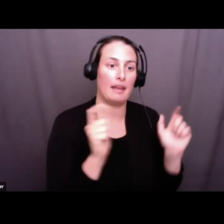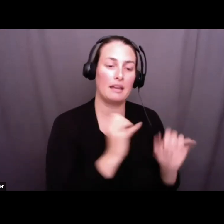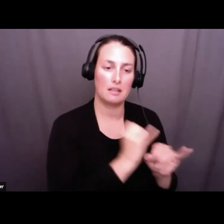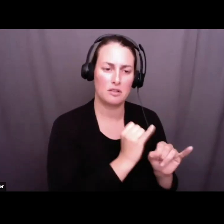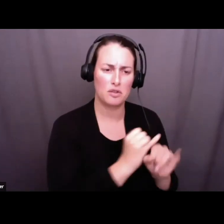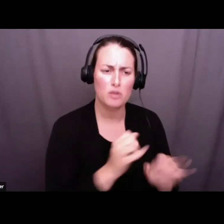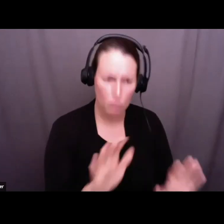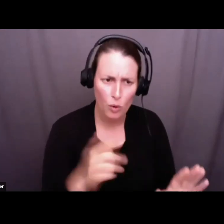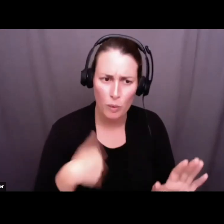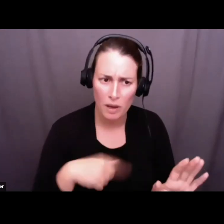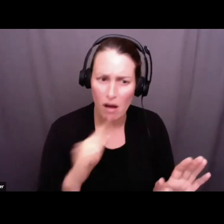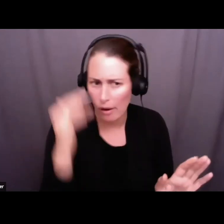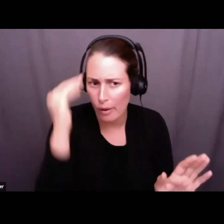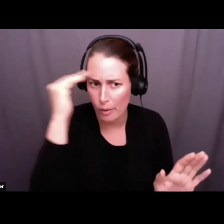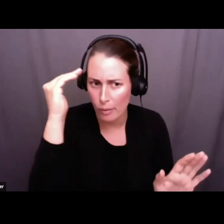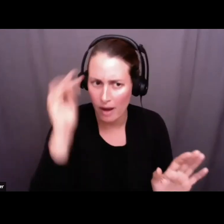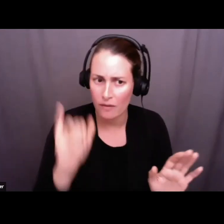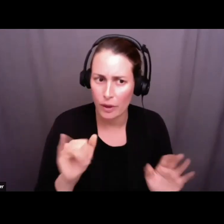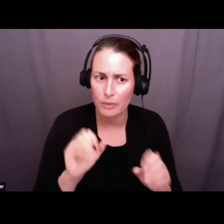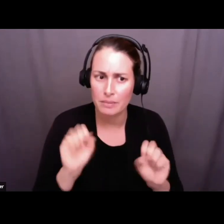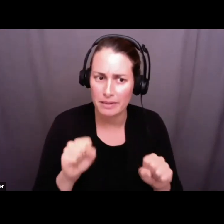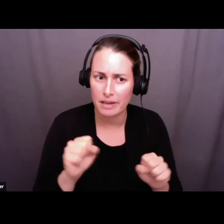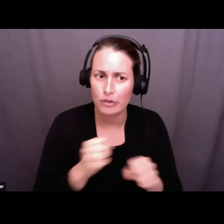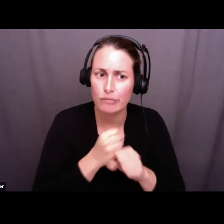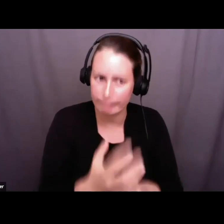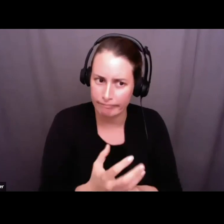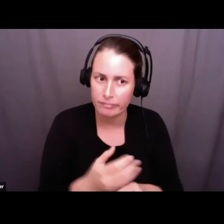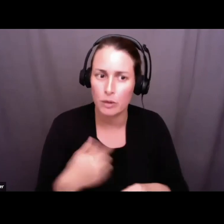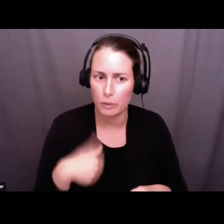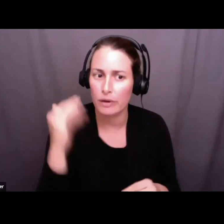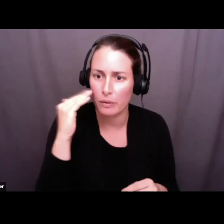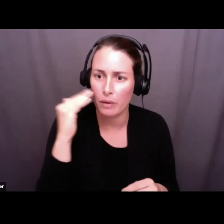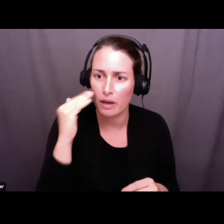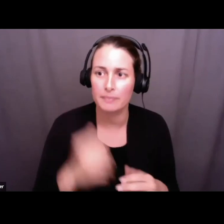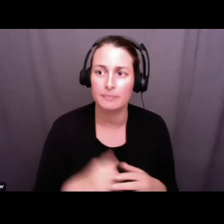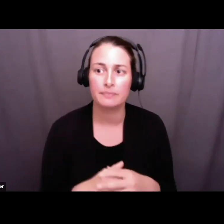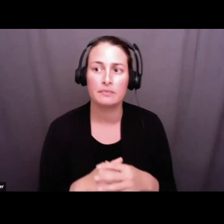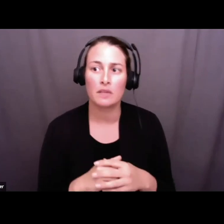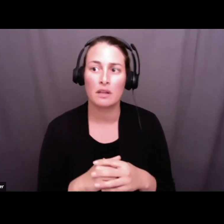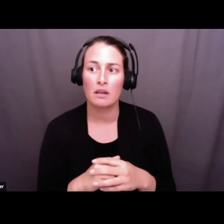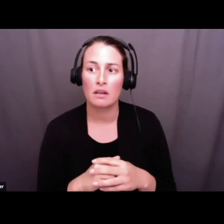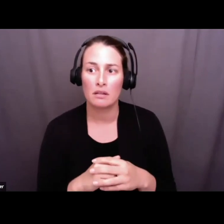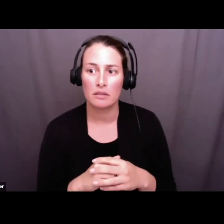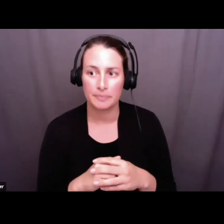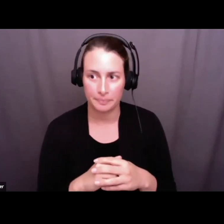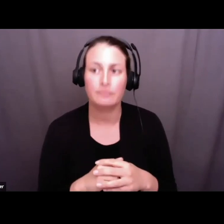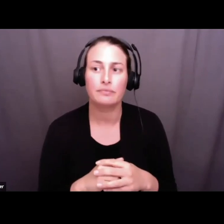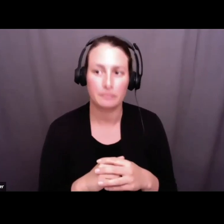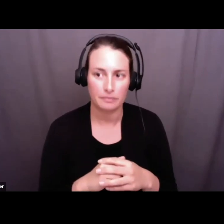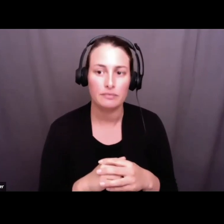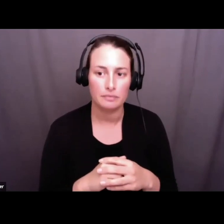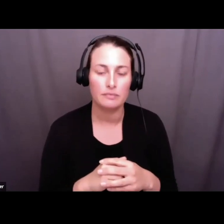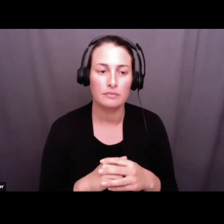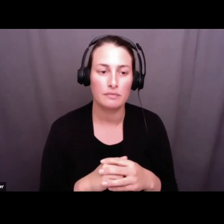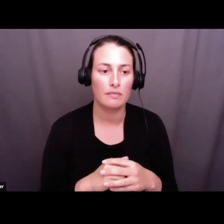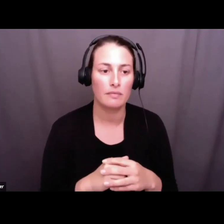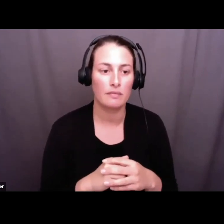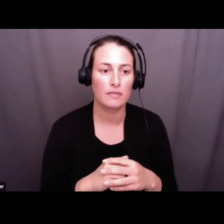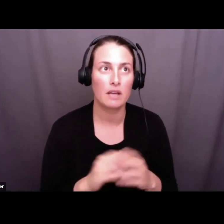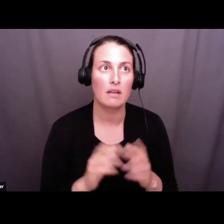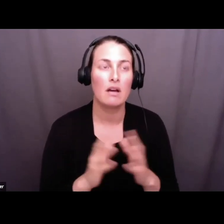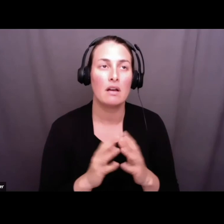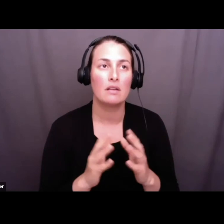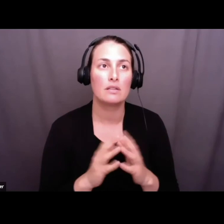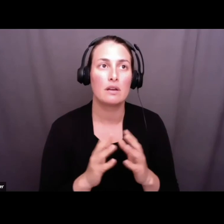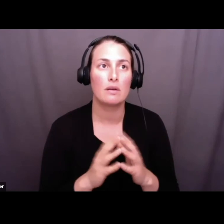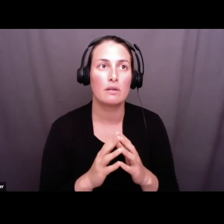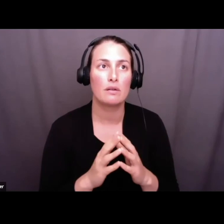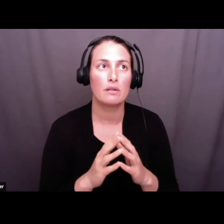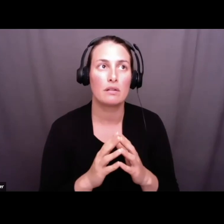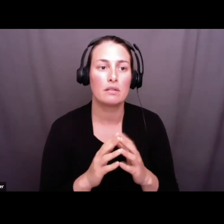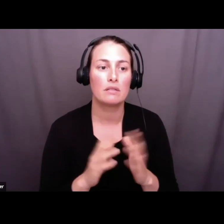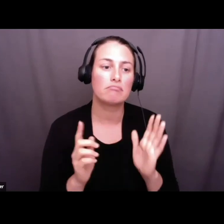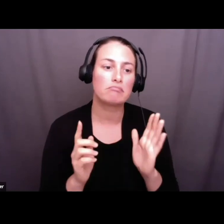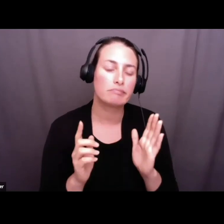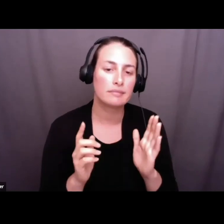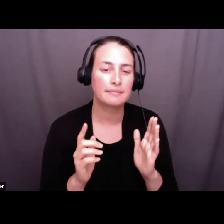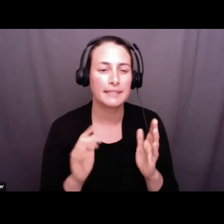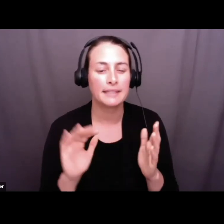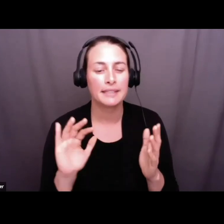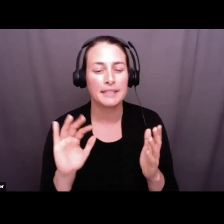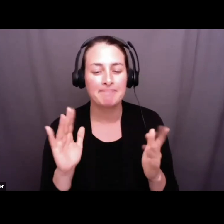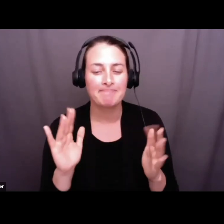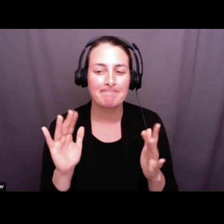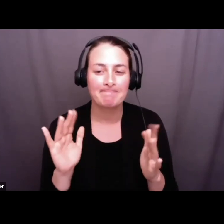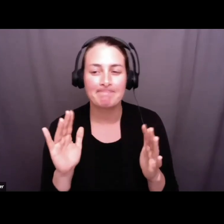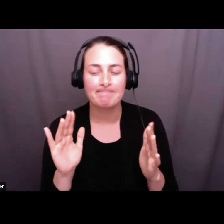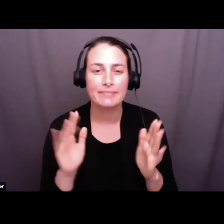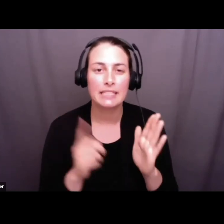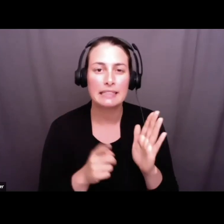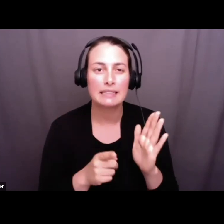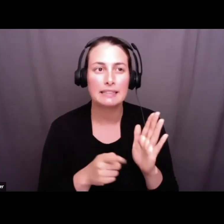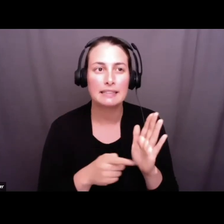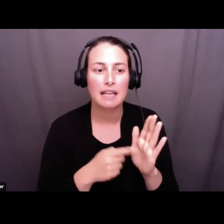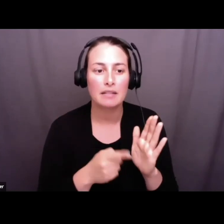There’s also conversation about why there seems to be in some instances folks from underrepresented